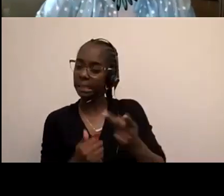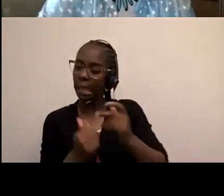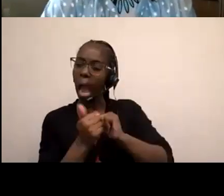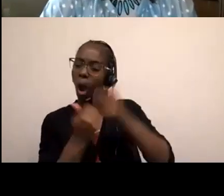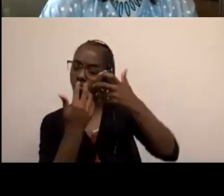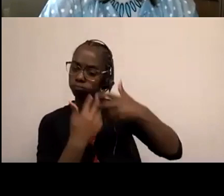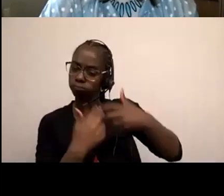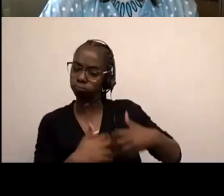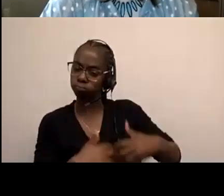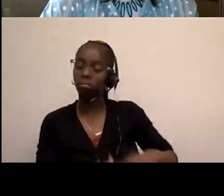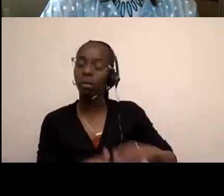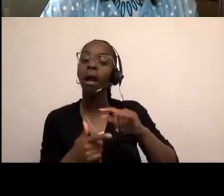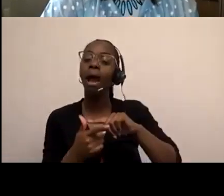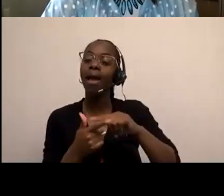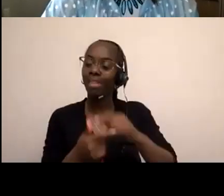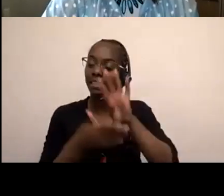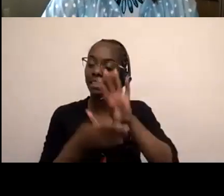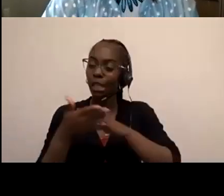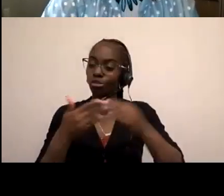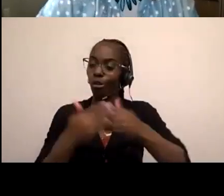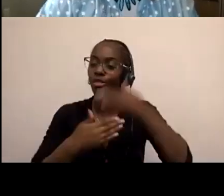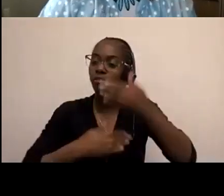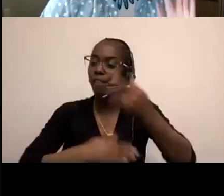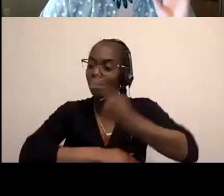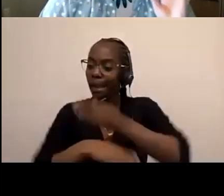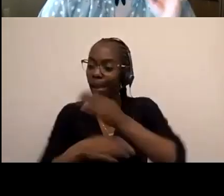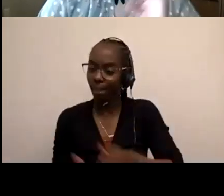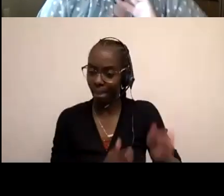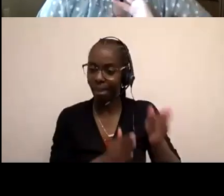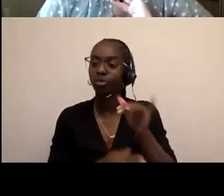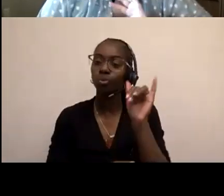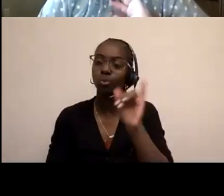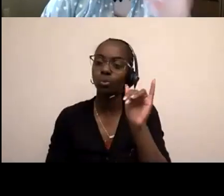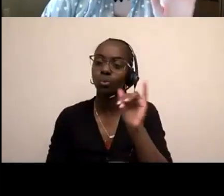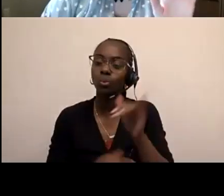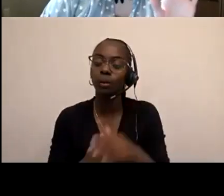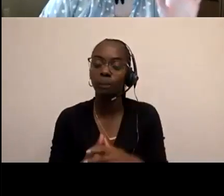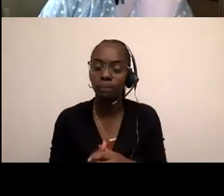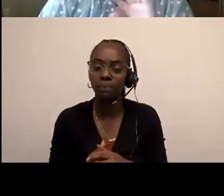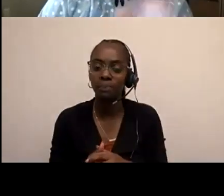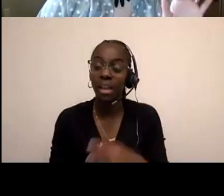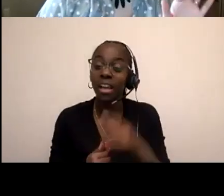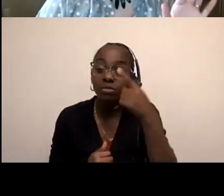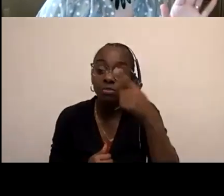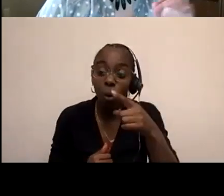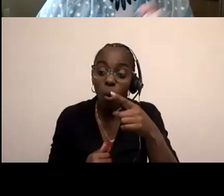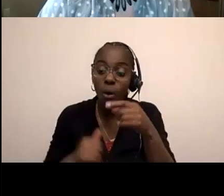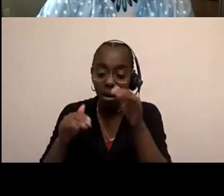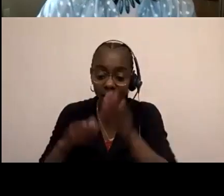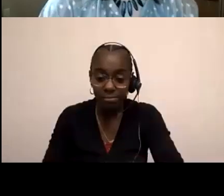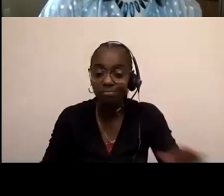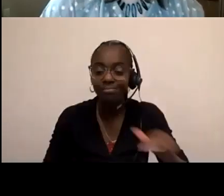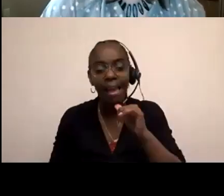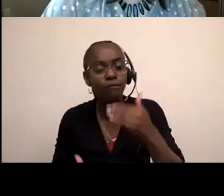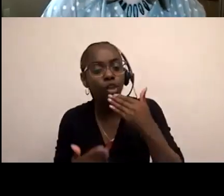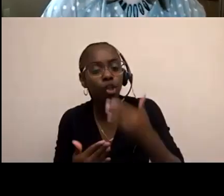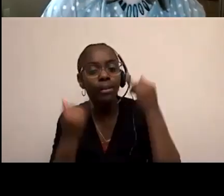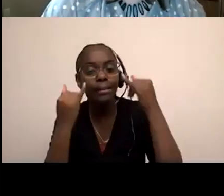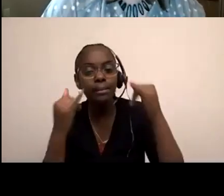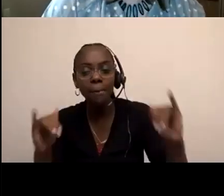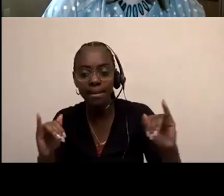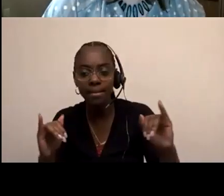THE PLAN FOR THE NEXT DAY THIS IS FOR KIDS THAT HAVE GOOD AMOUNT OF